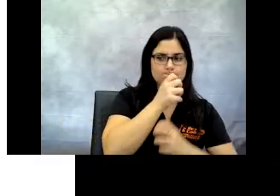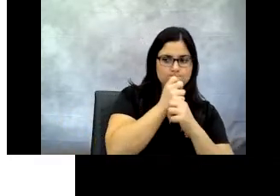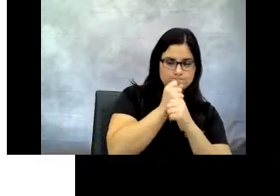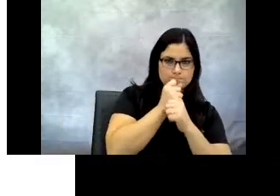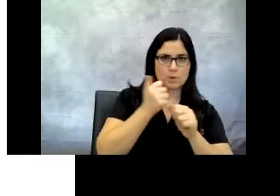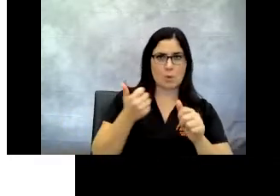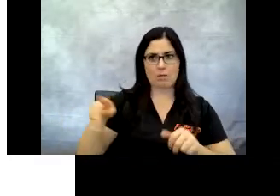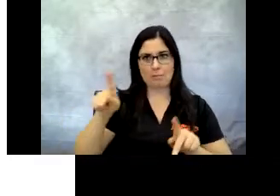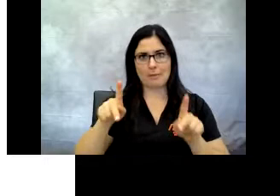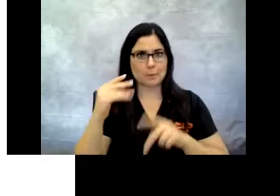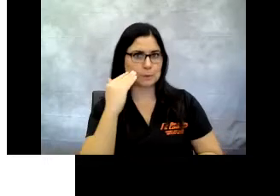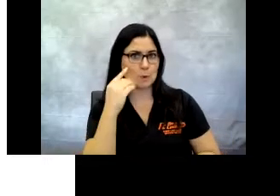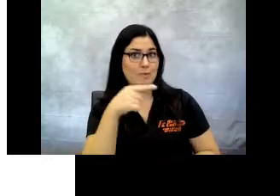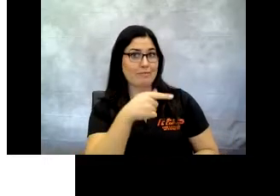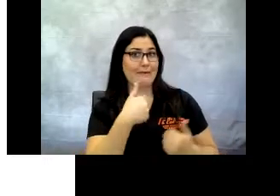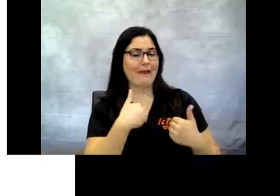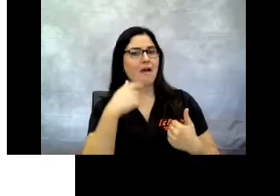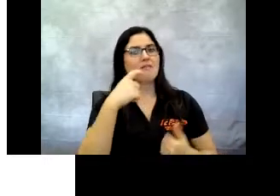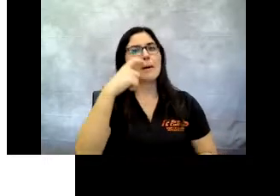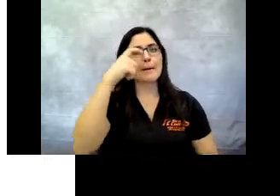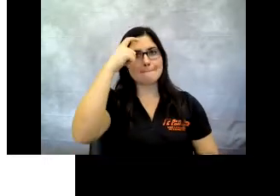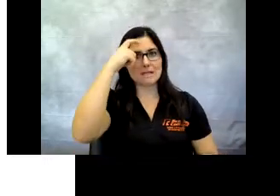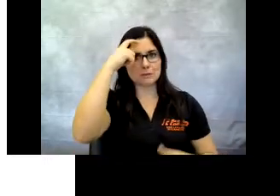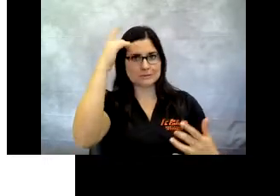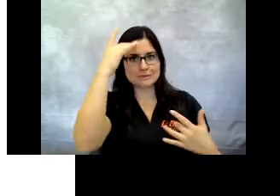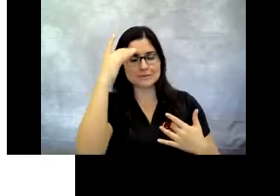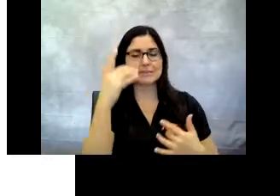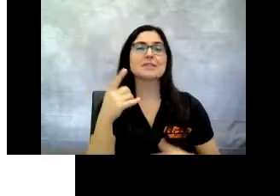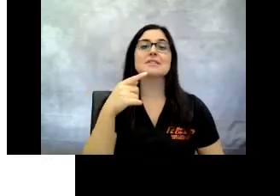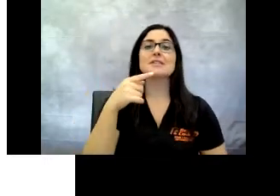they have a mental illness, which they'll be placed a stigma on them,